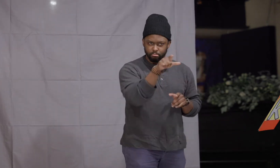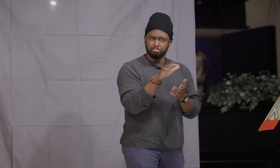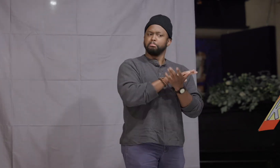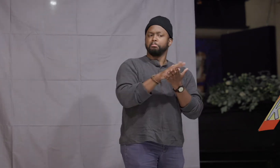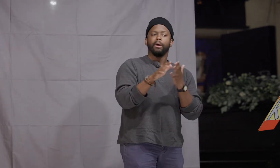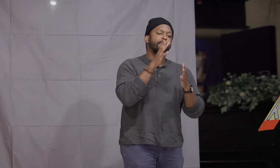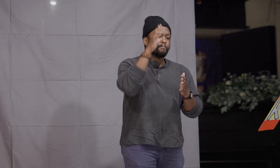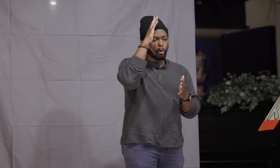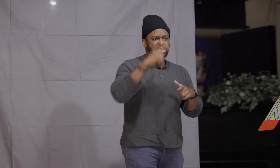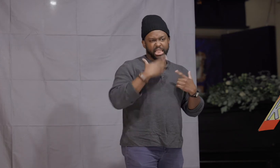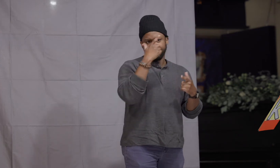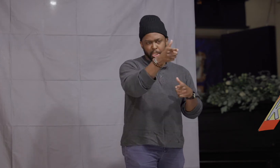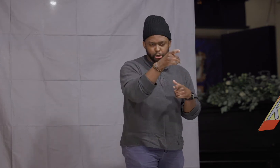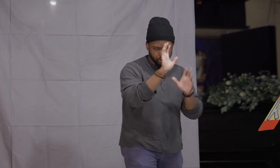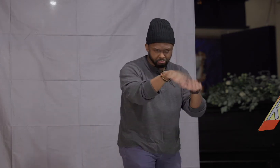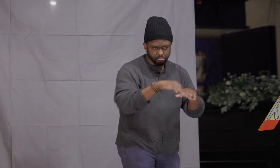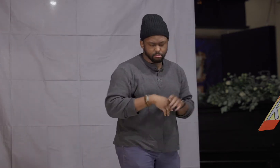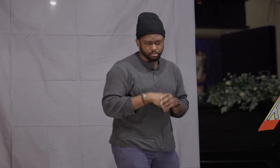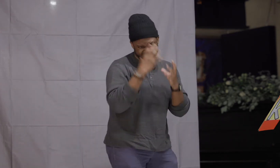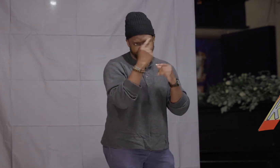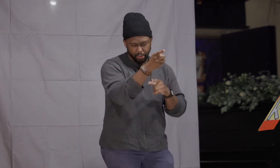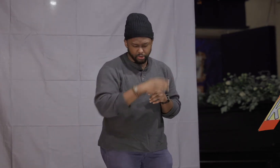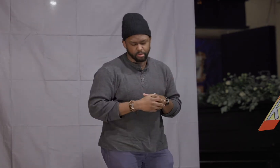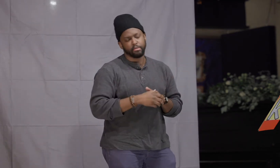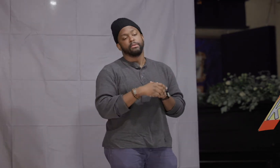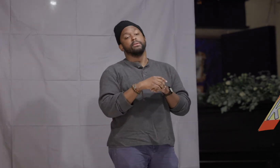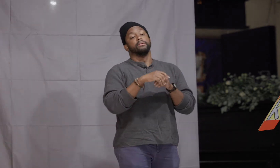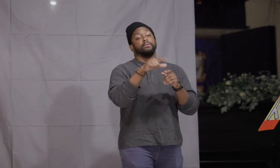And then, that is where my parents stayed.